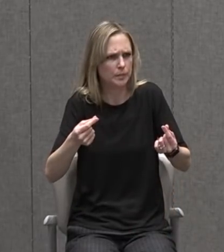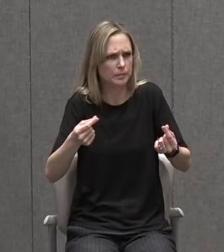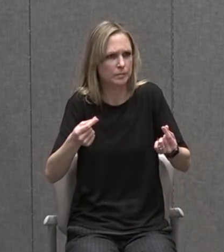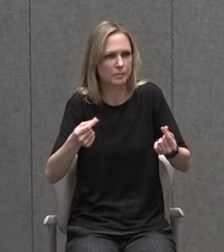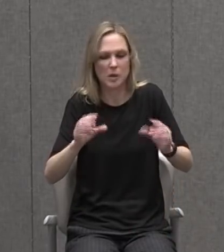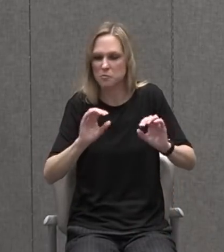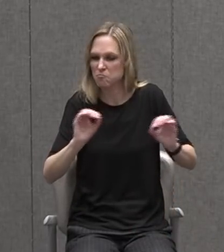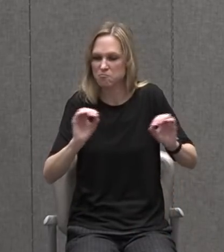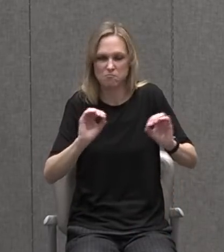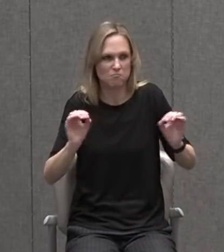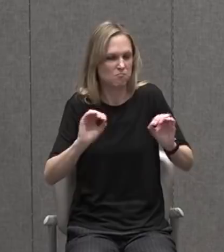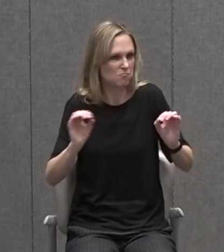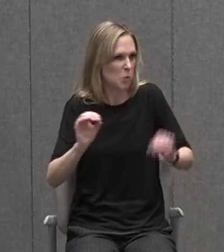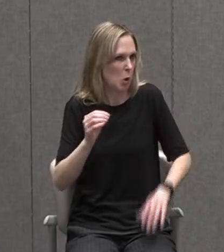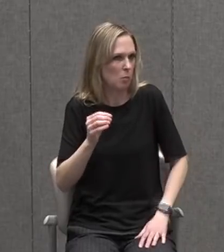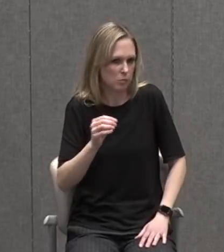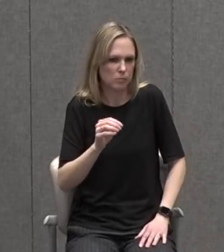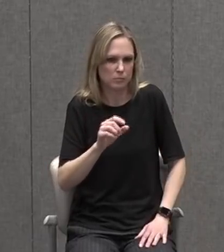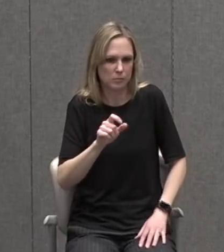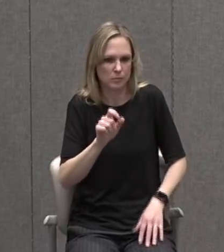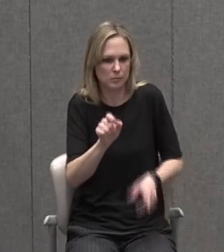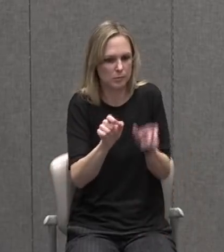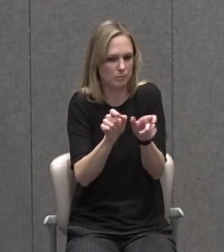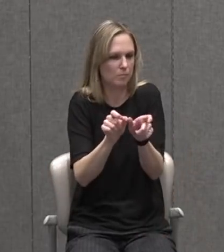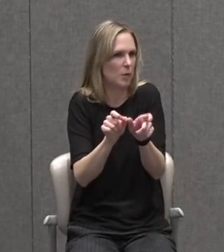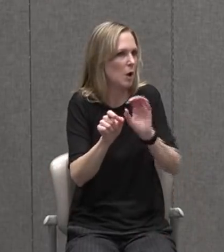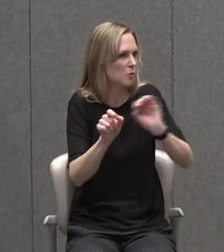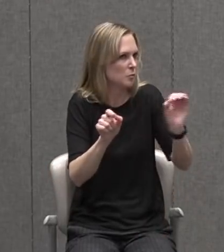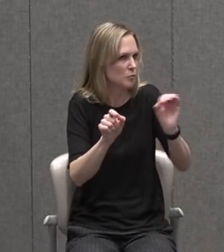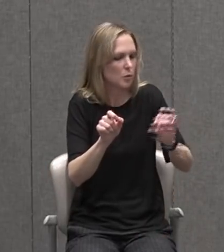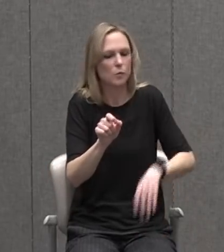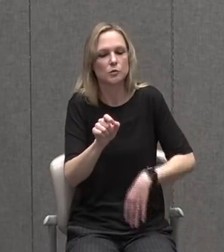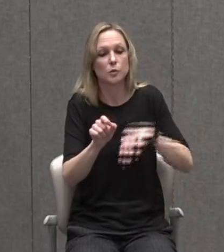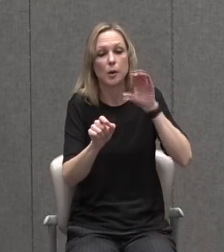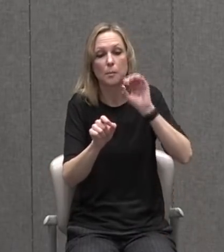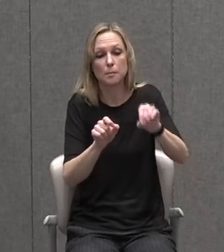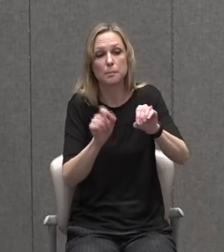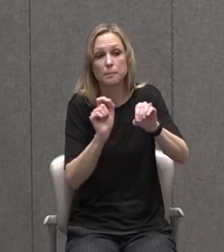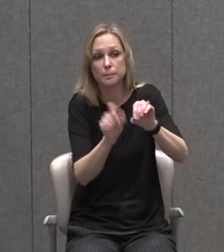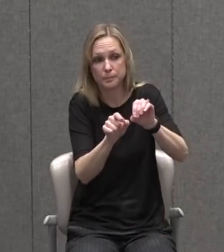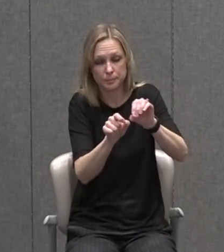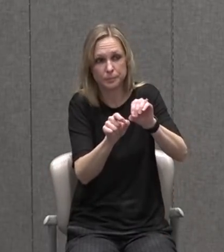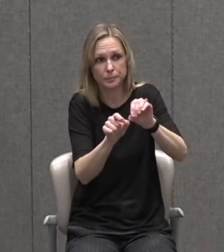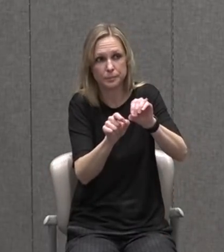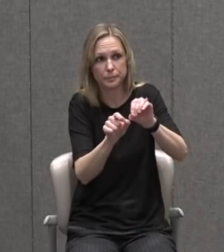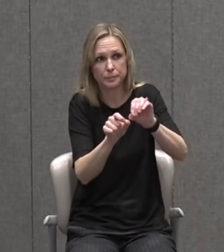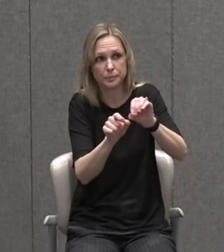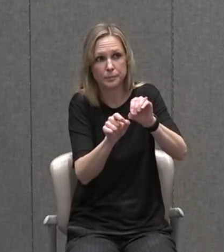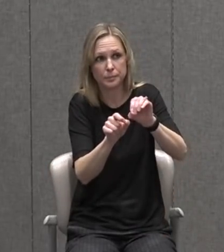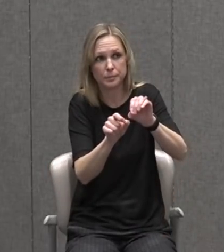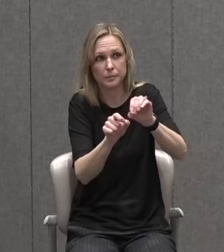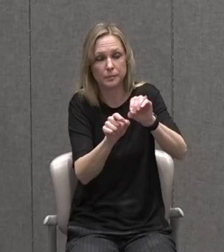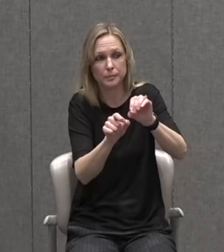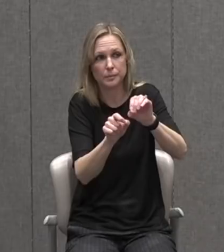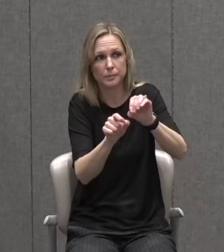so we always have to put our zero out there first, we need to make sure we have a decimal. And our tenths is the number, like I said,